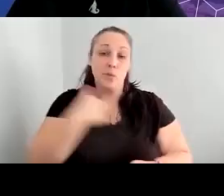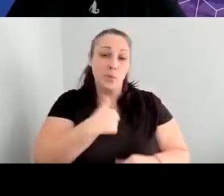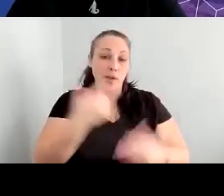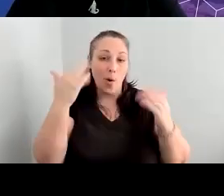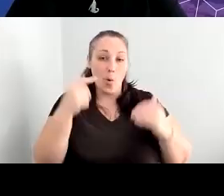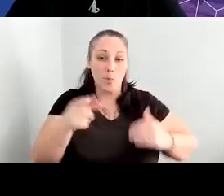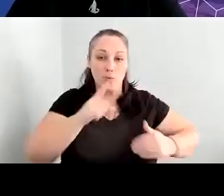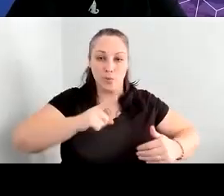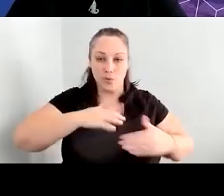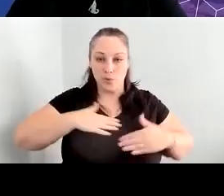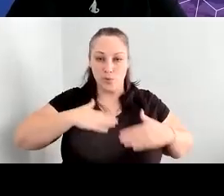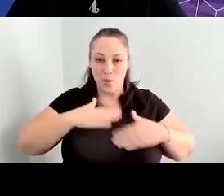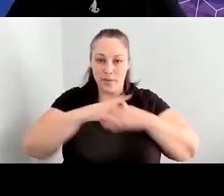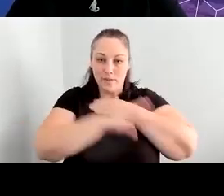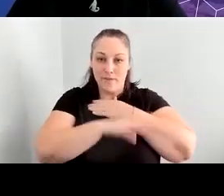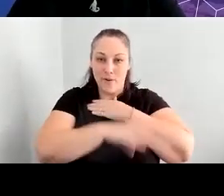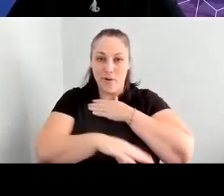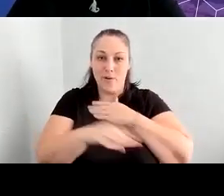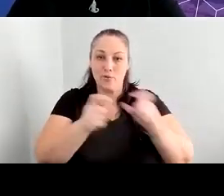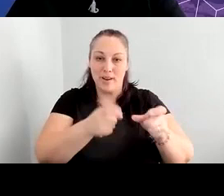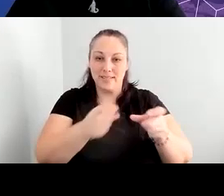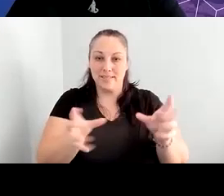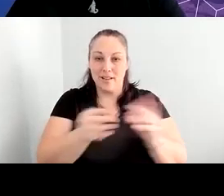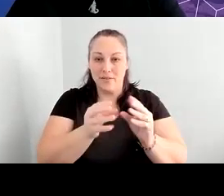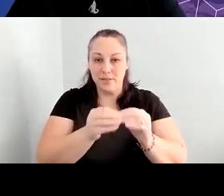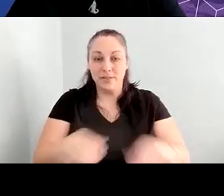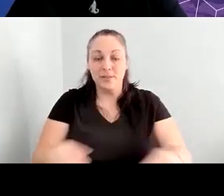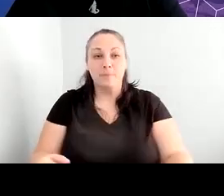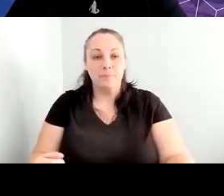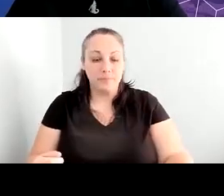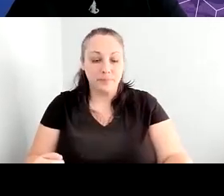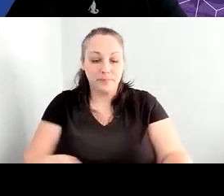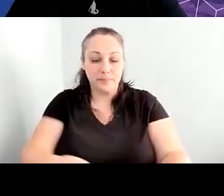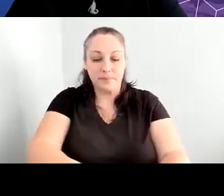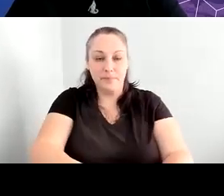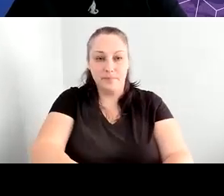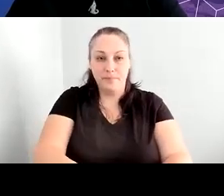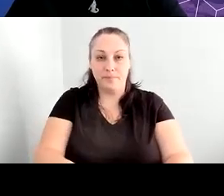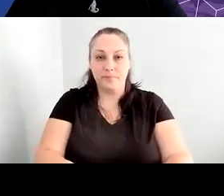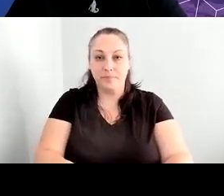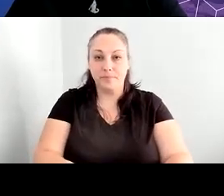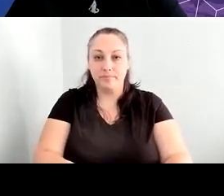So I am now pleased to present this Directorate for STEM Education session.